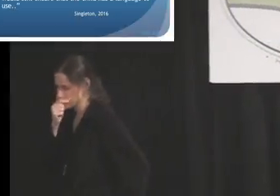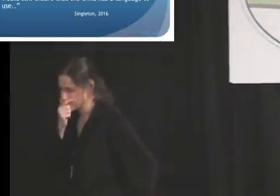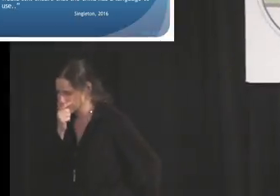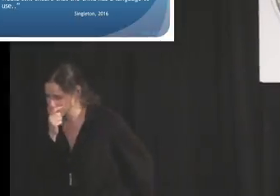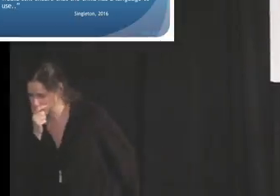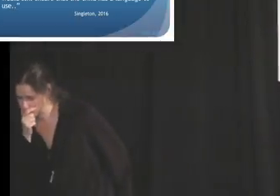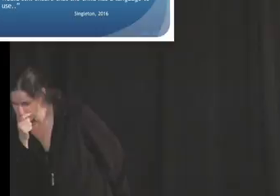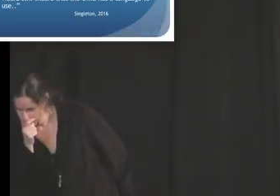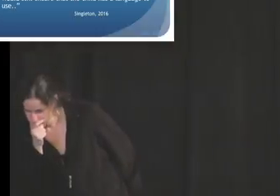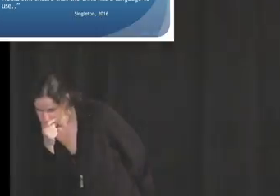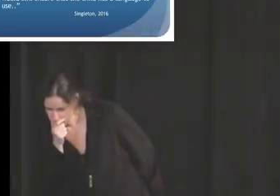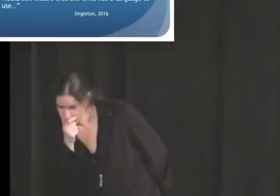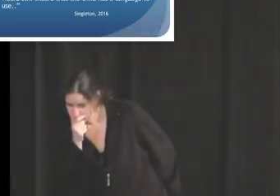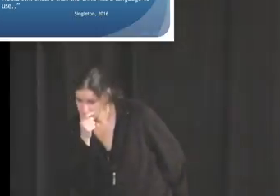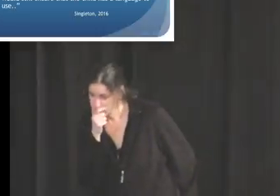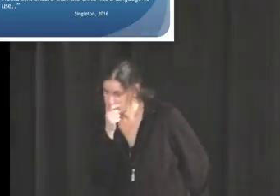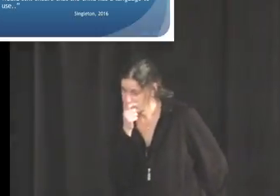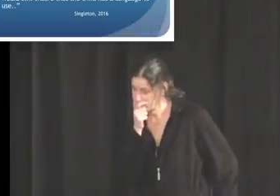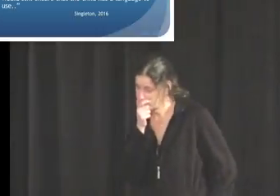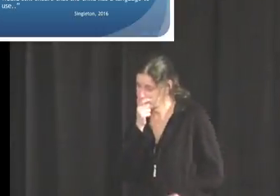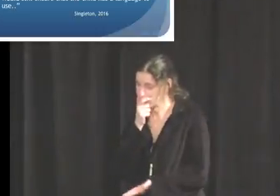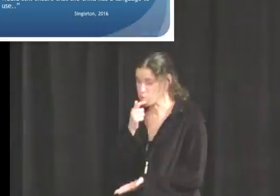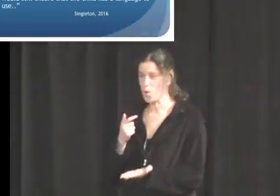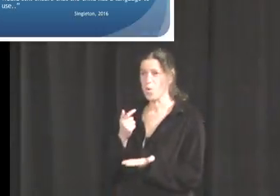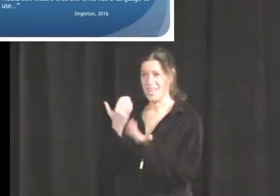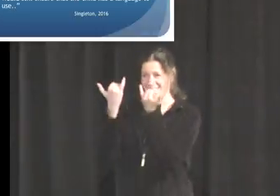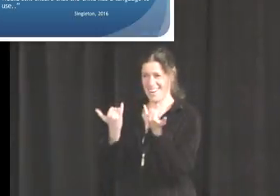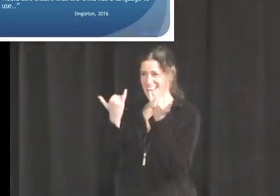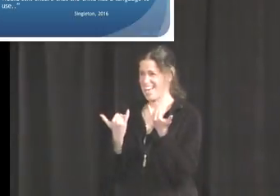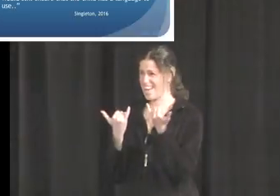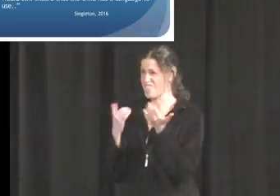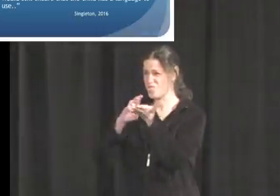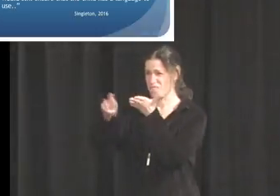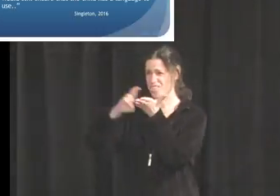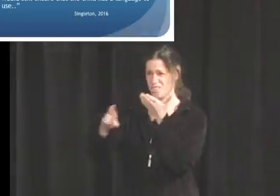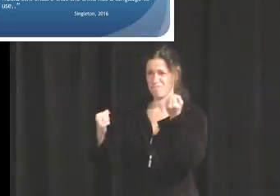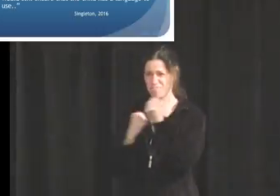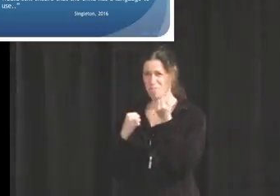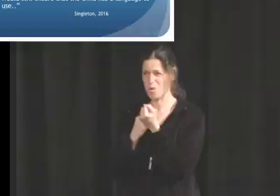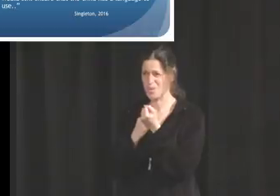what it's talking about. So we now have